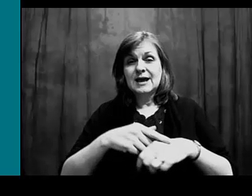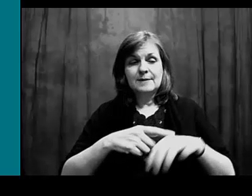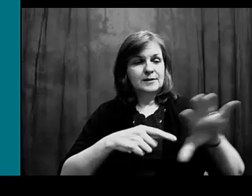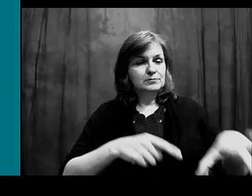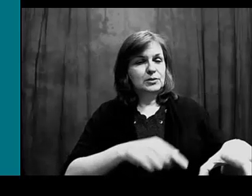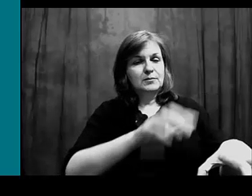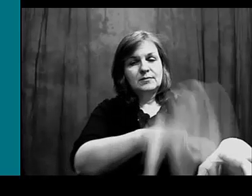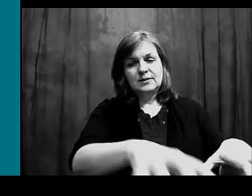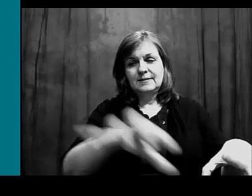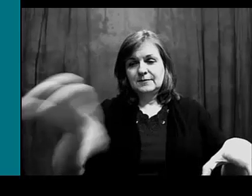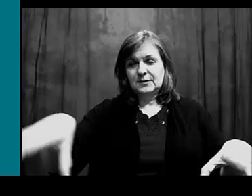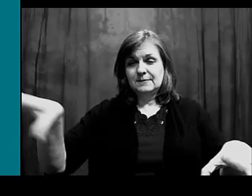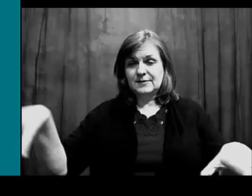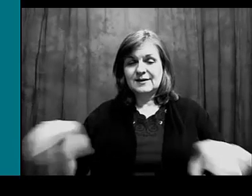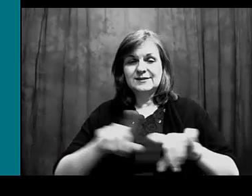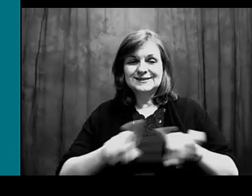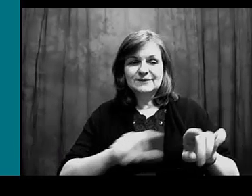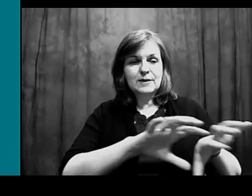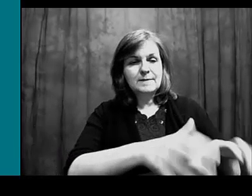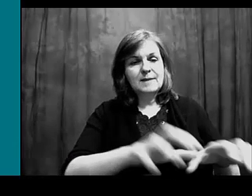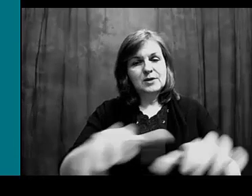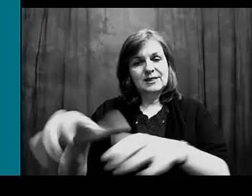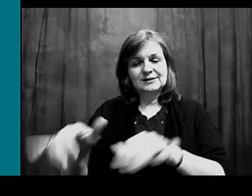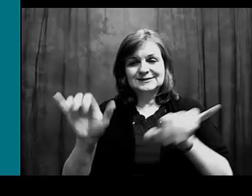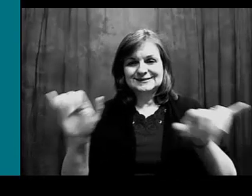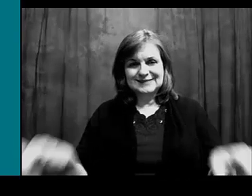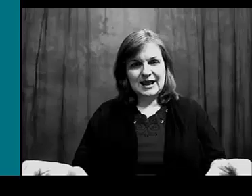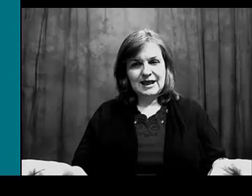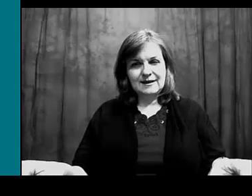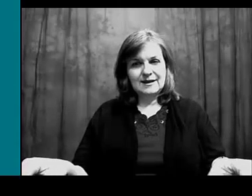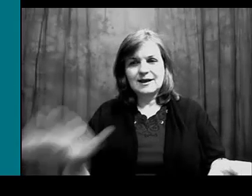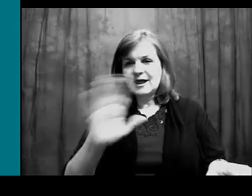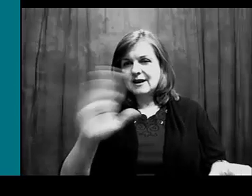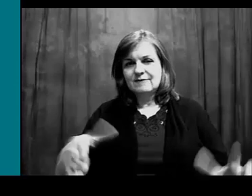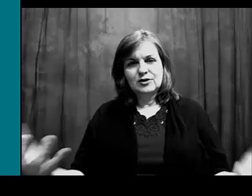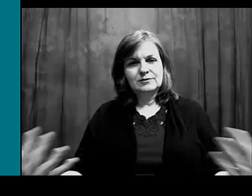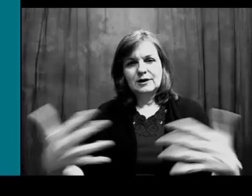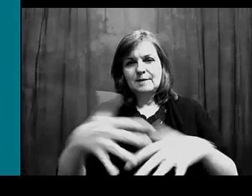these populations will divide out and never come back together